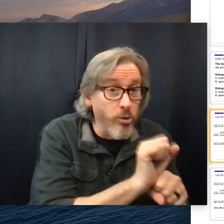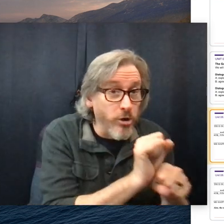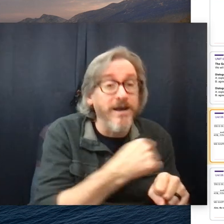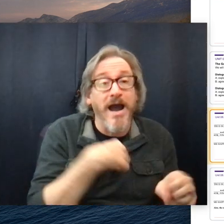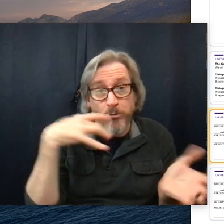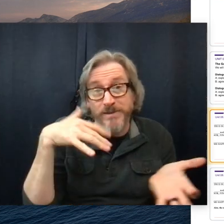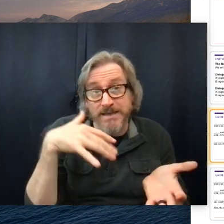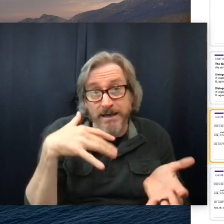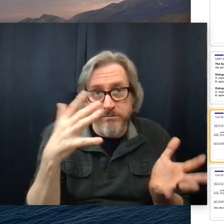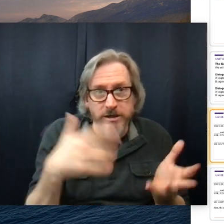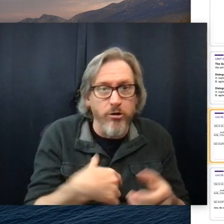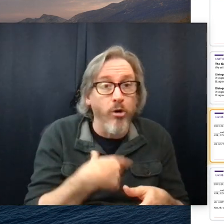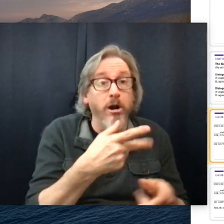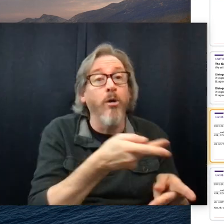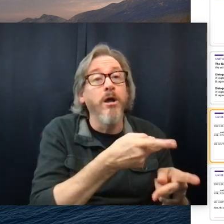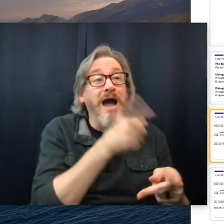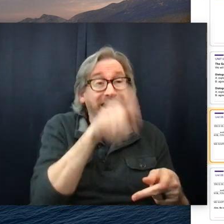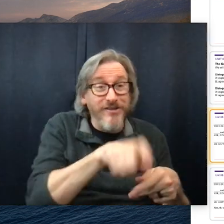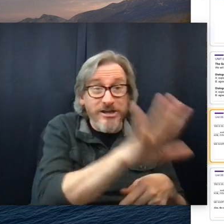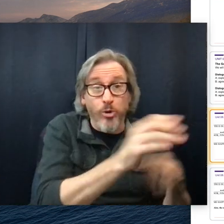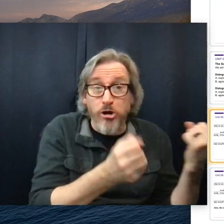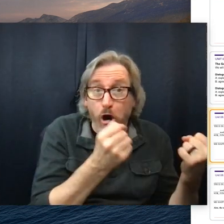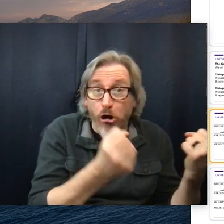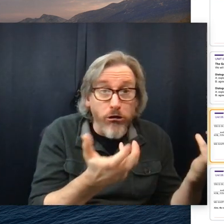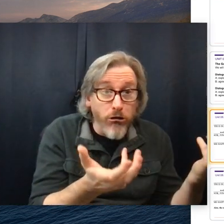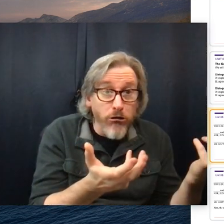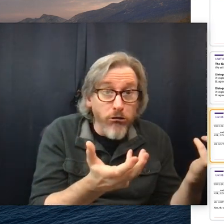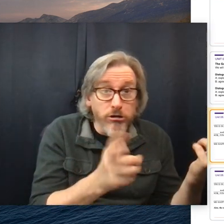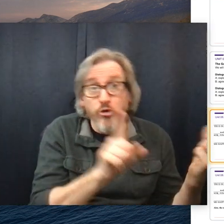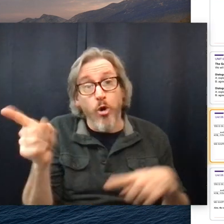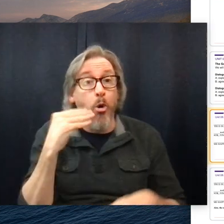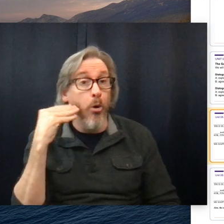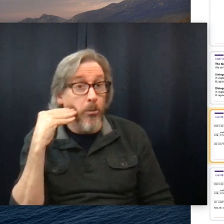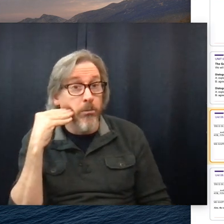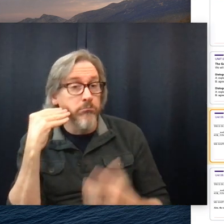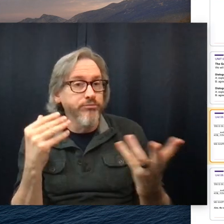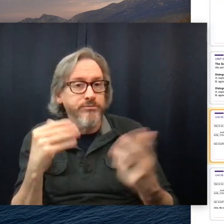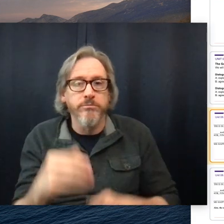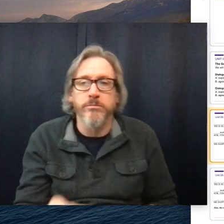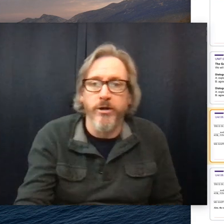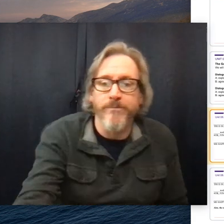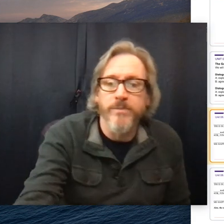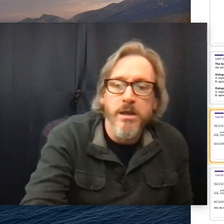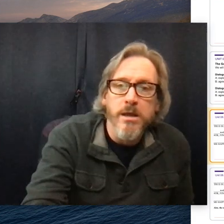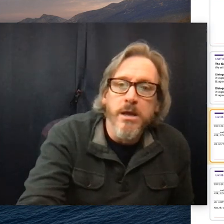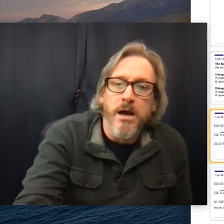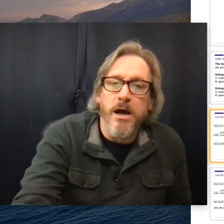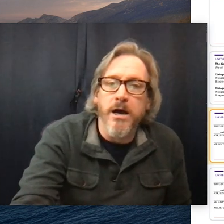you're working I will be studying right or I'll I'll need your car to go home okay